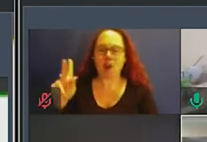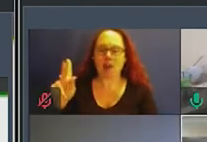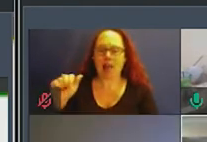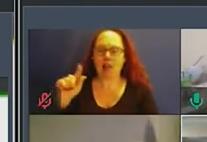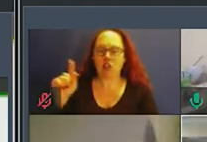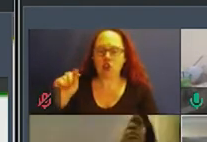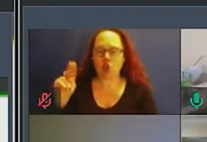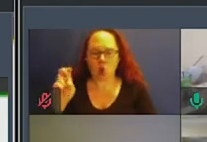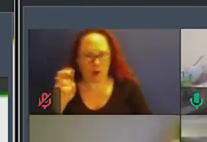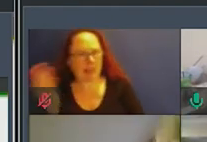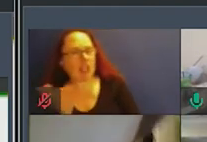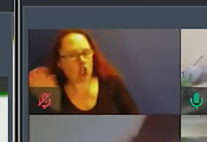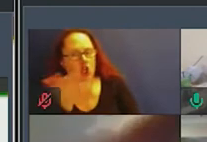Wonderful. Sharon Turner.